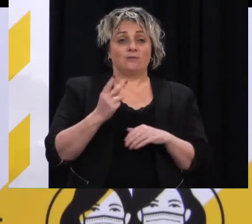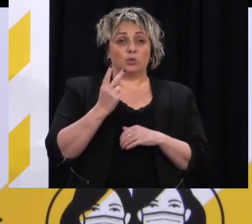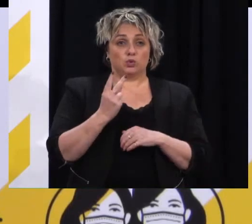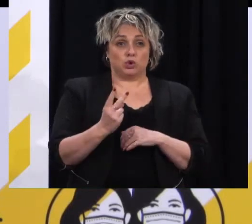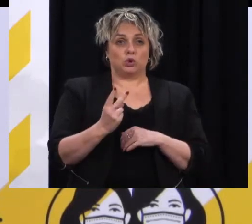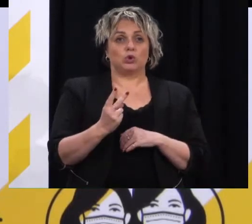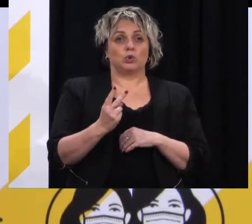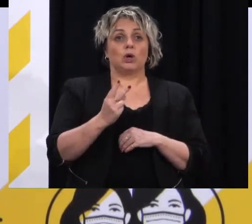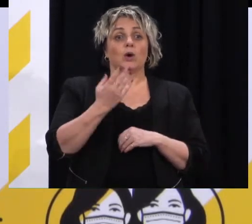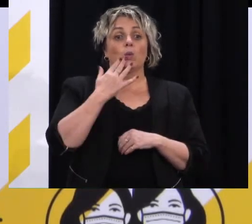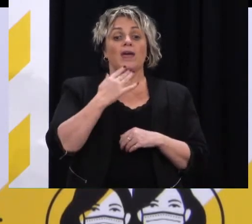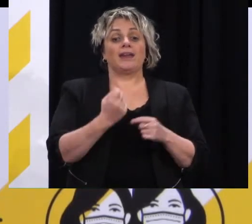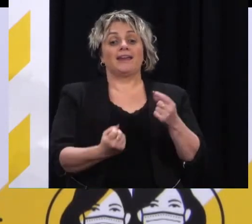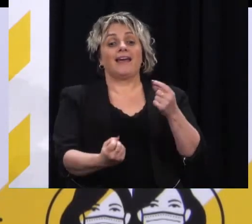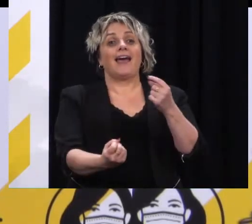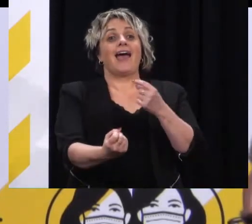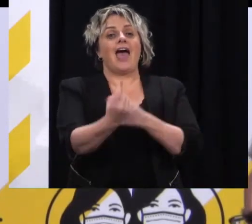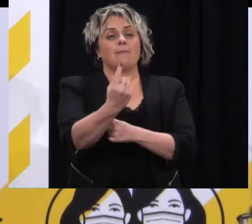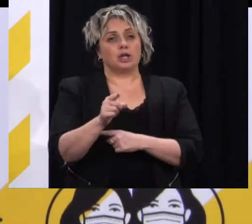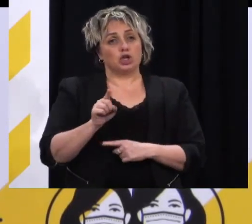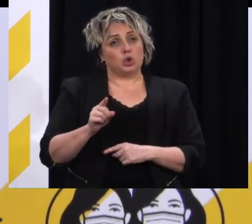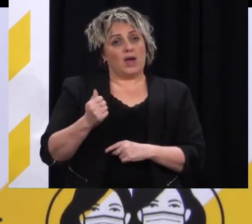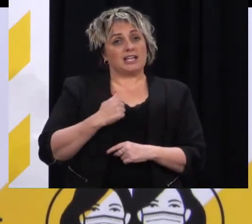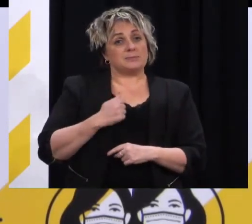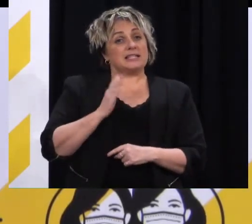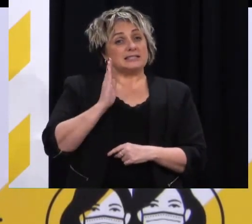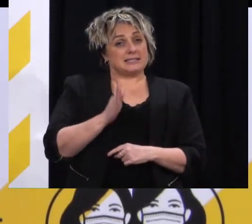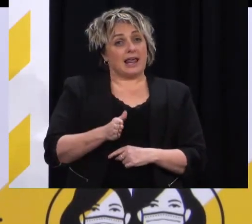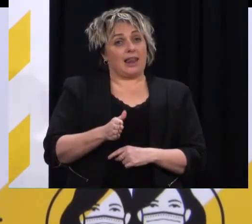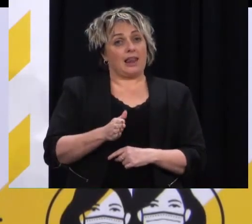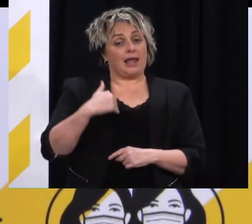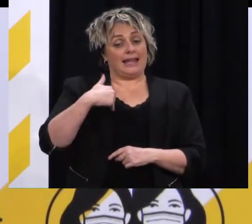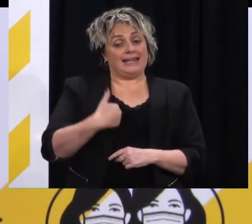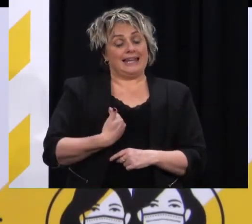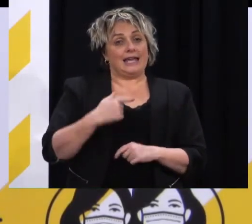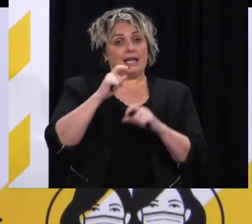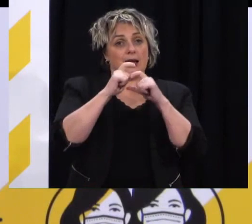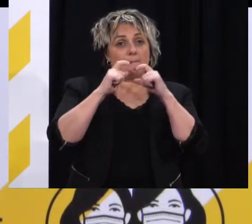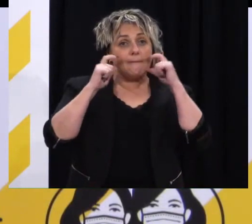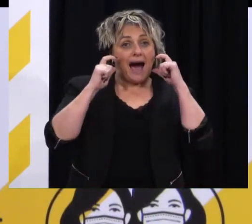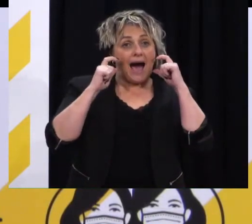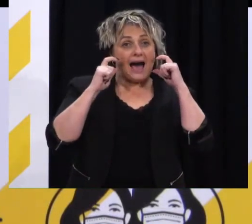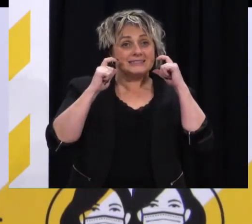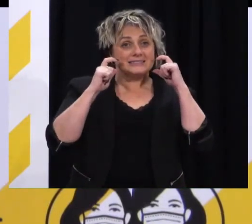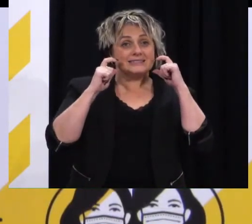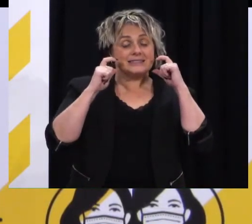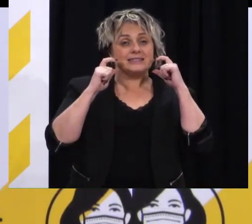young people safe. Mark, have I taken one to you? >> At level ,